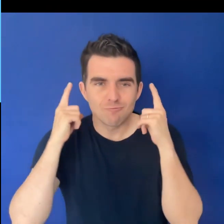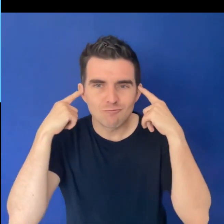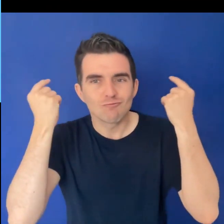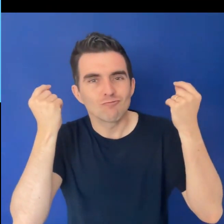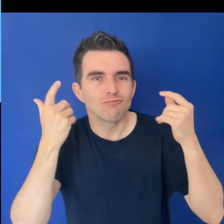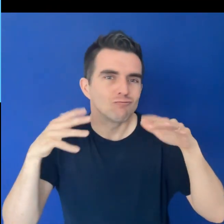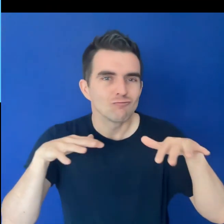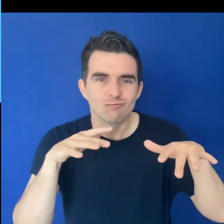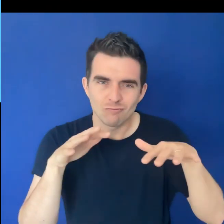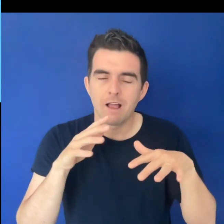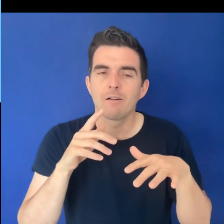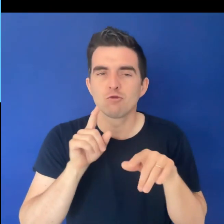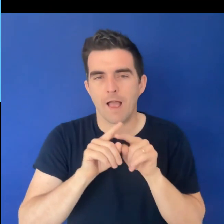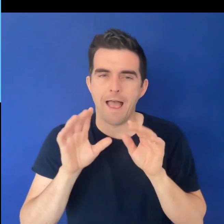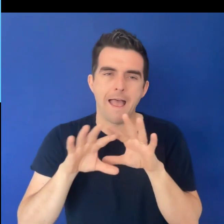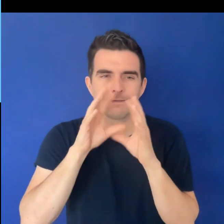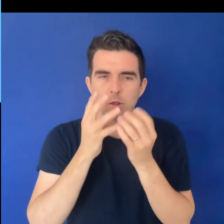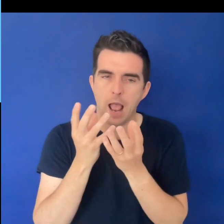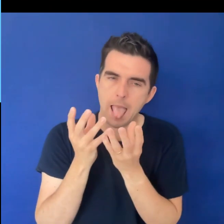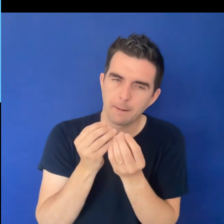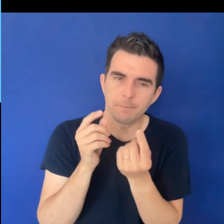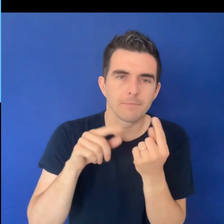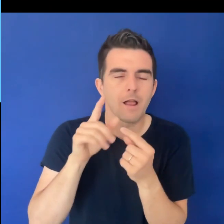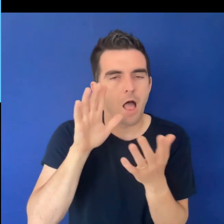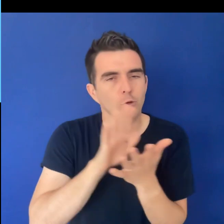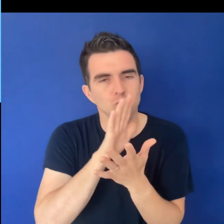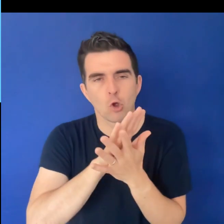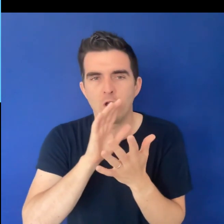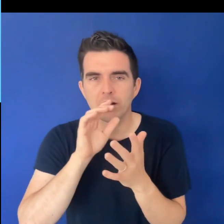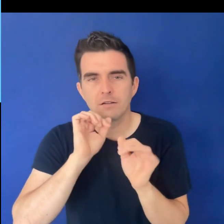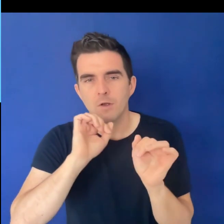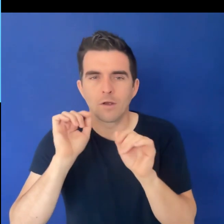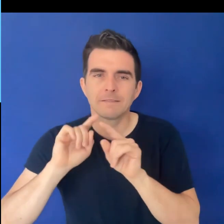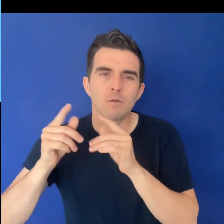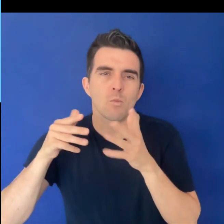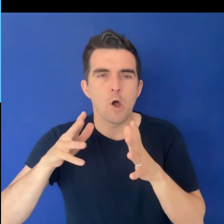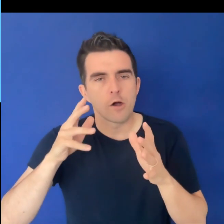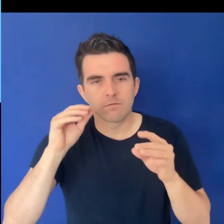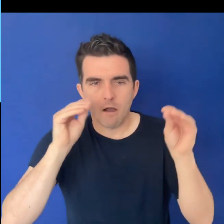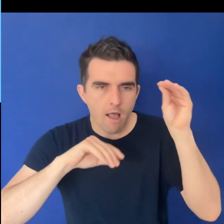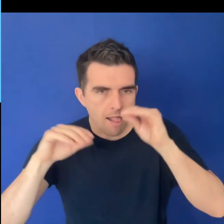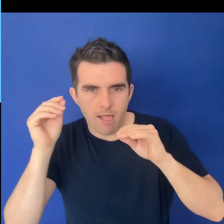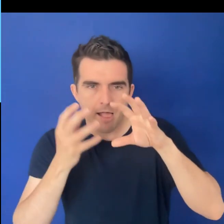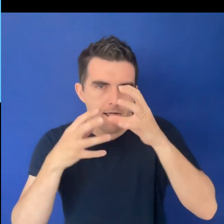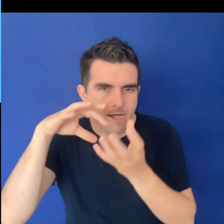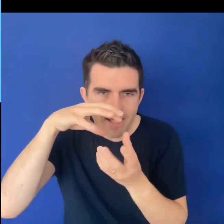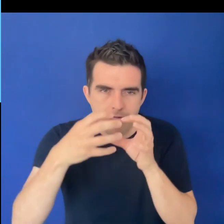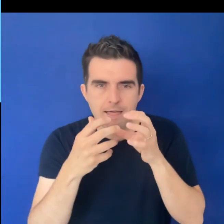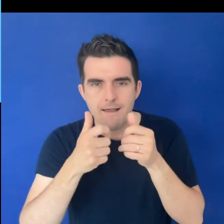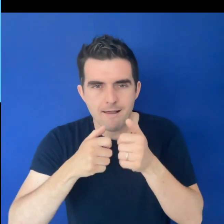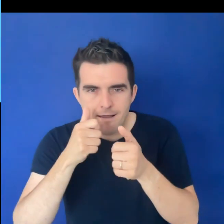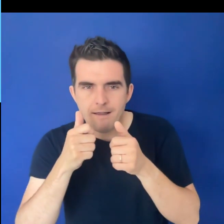We're doing everything we can to help players of all kinds enjoy the tactile, scrunchy, and satisfying mechanics we've built.